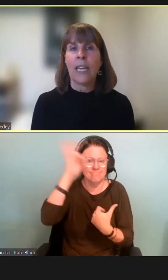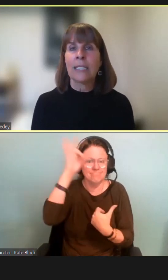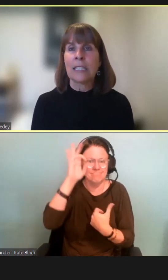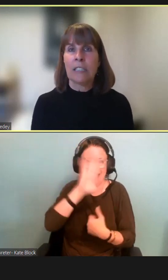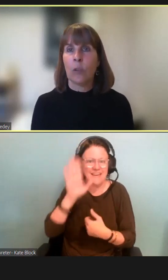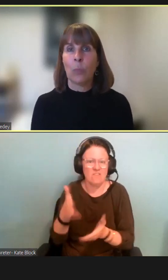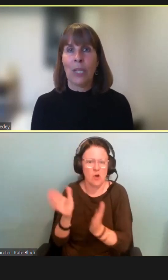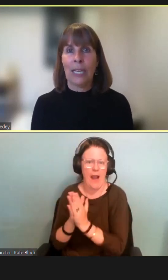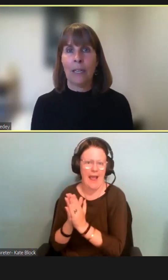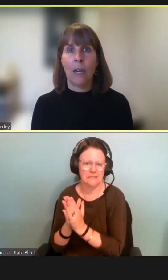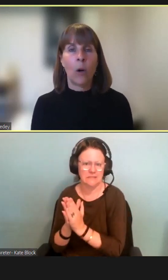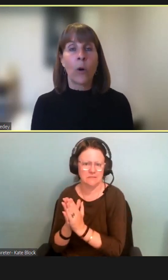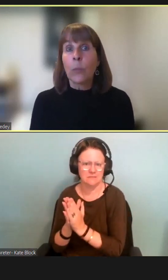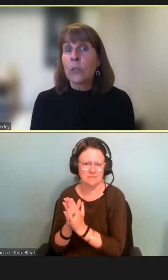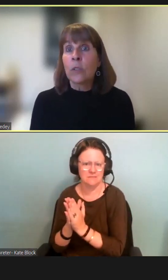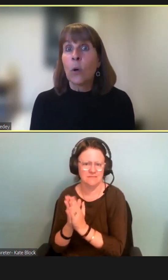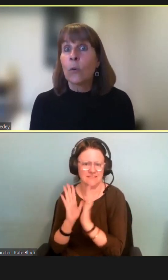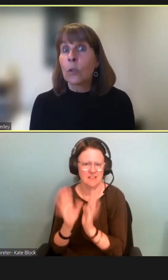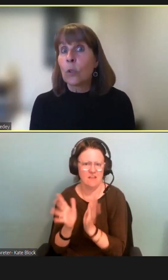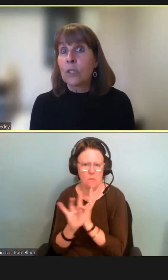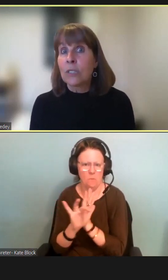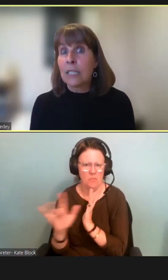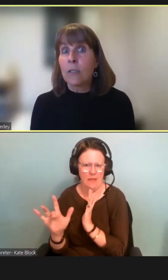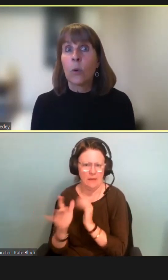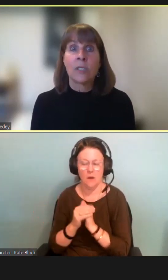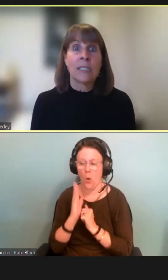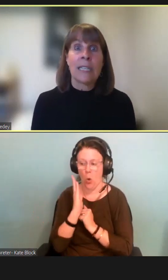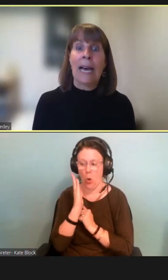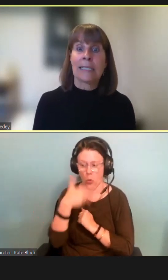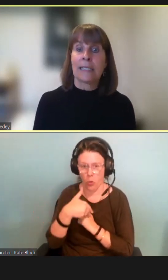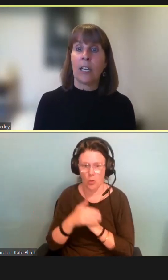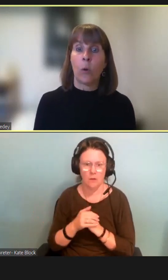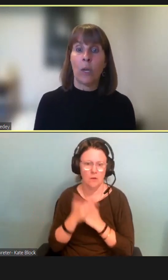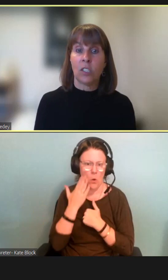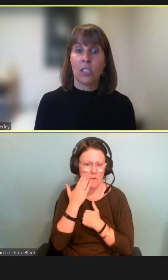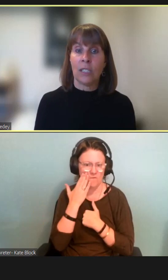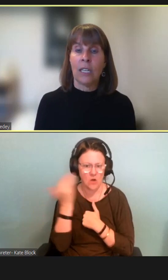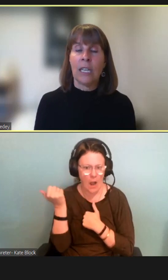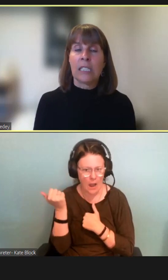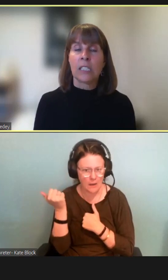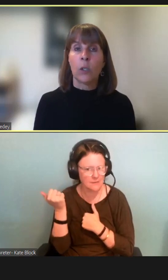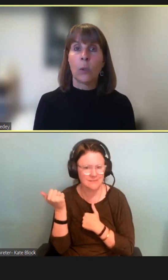leave a blank or the person overlooked it or didn't ask that question so it's